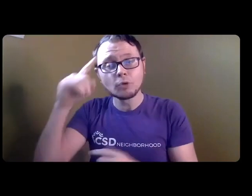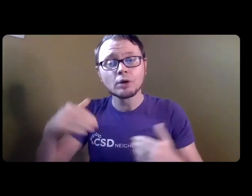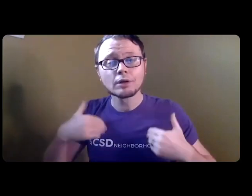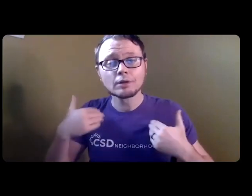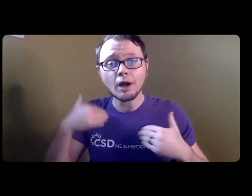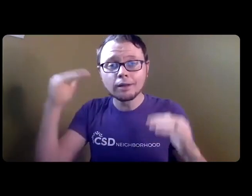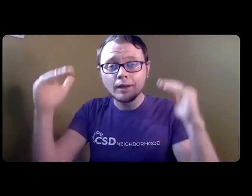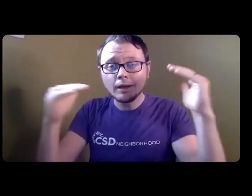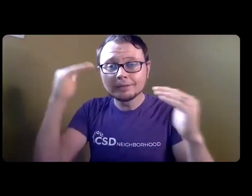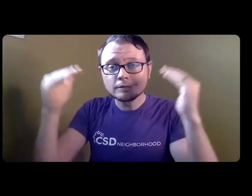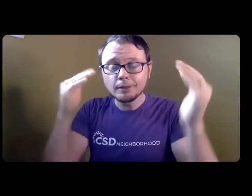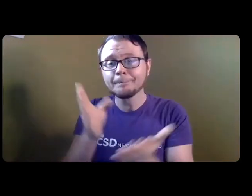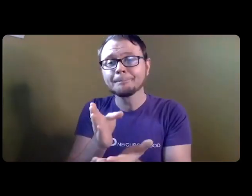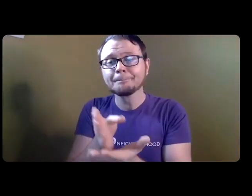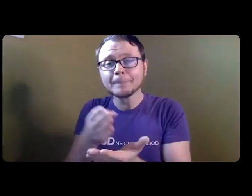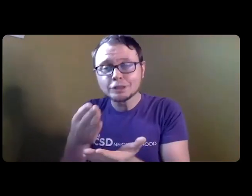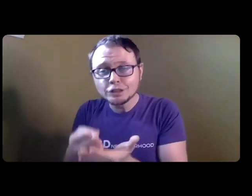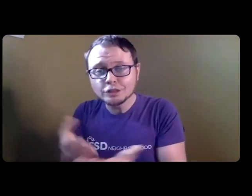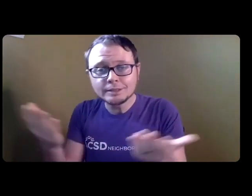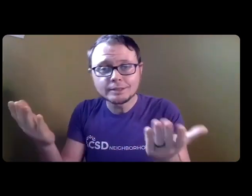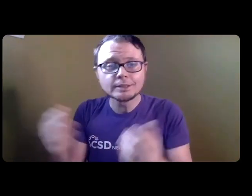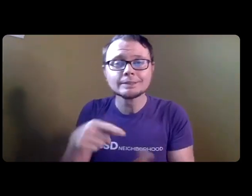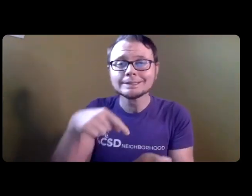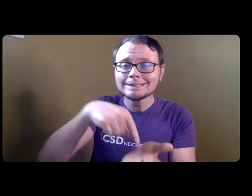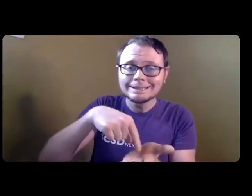We also make tools for personal finance.